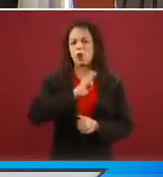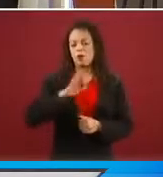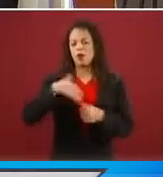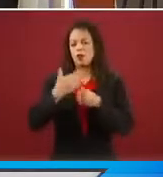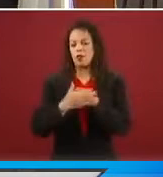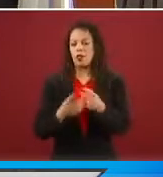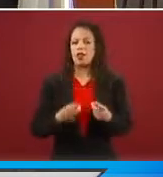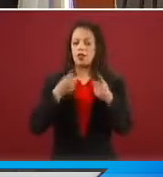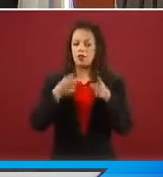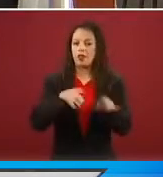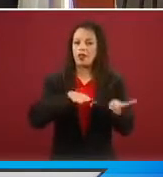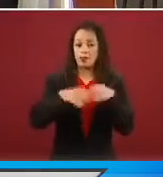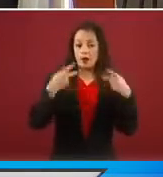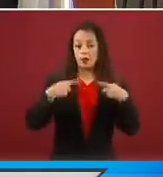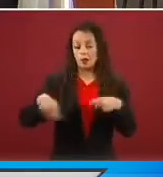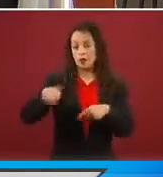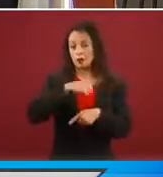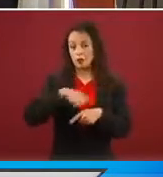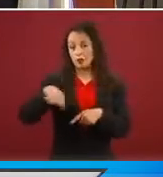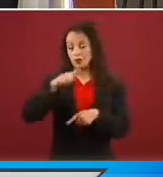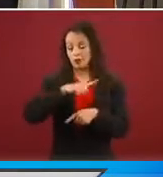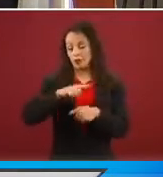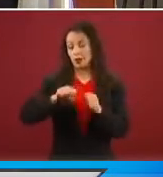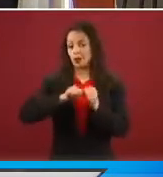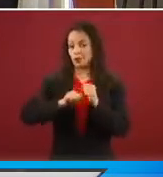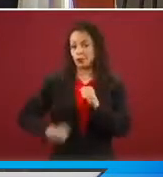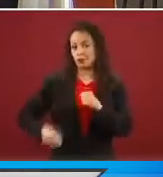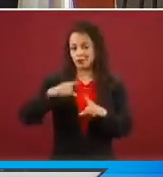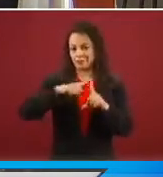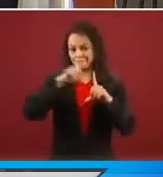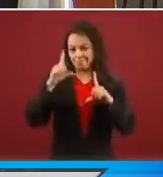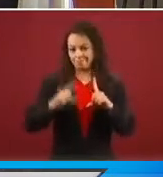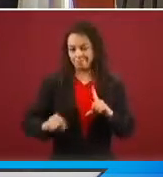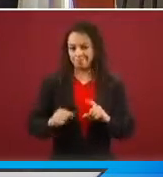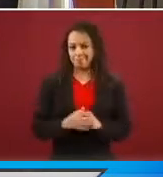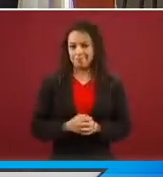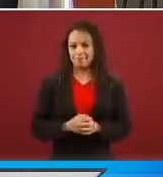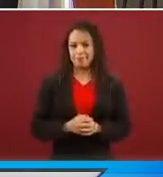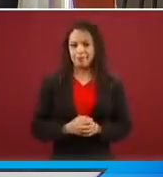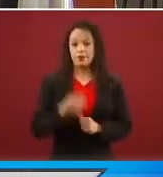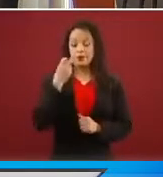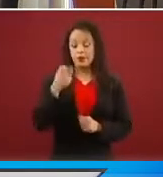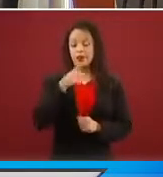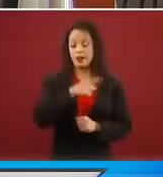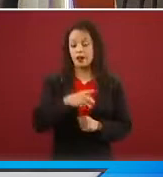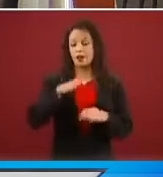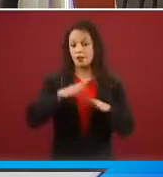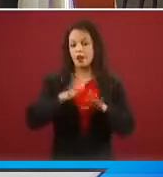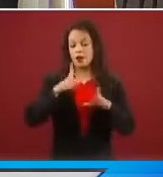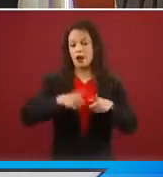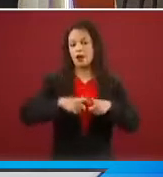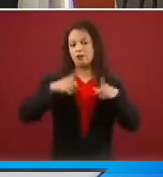has been achieved a 74.5% reduction respecting the human rights of migrants by the National Guard